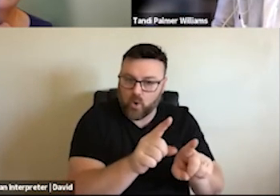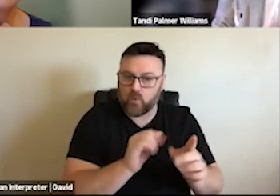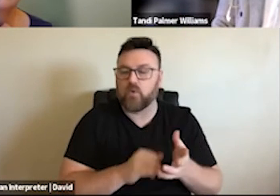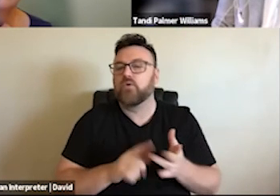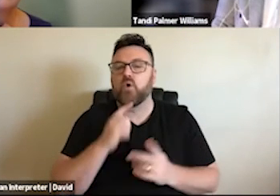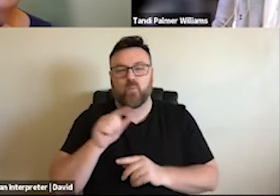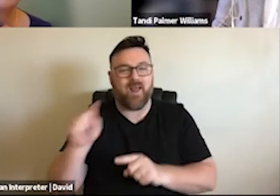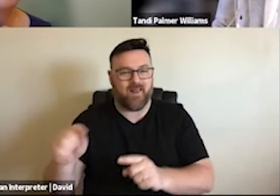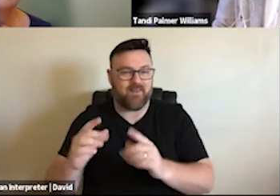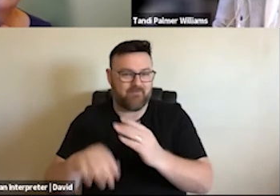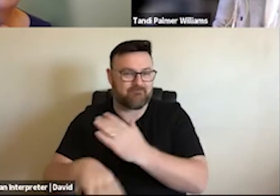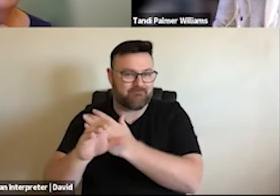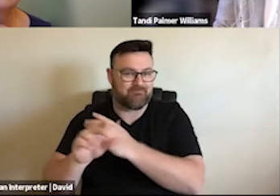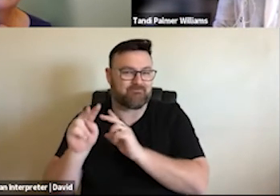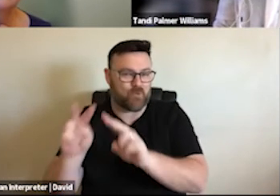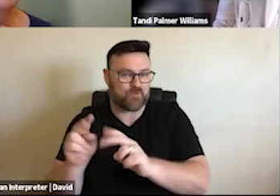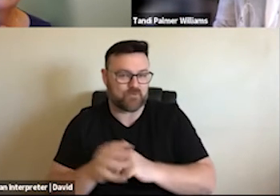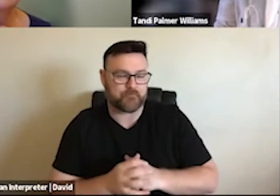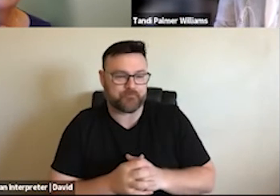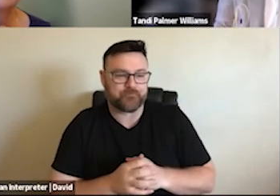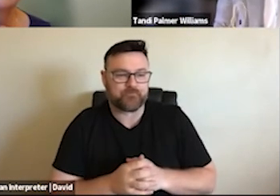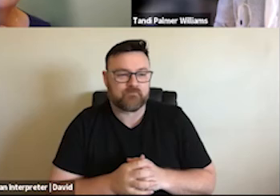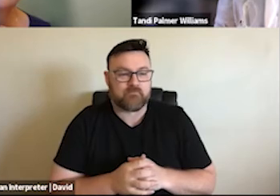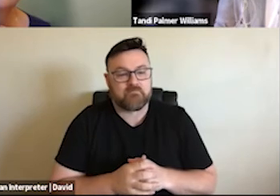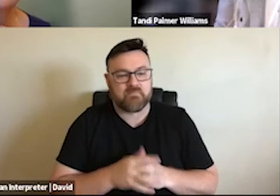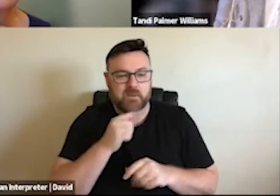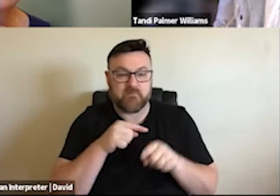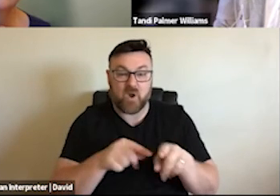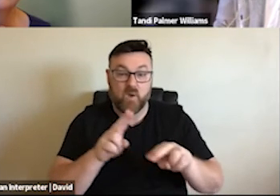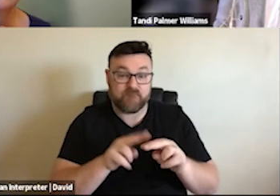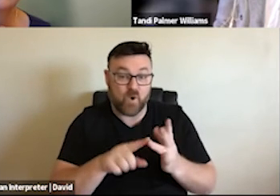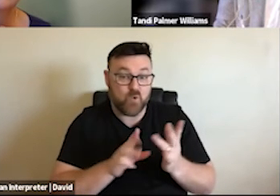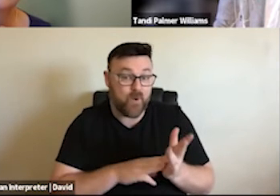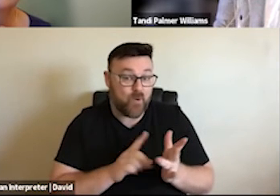It's kind of that FO idea, I guess.